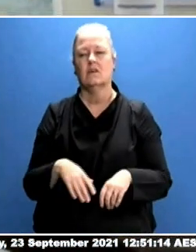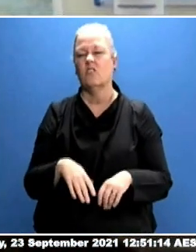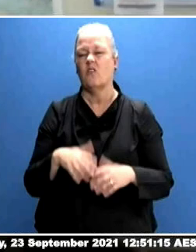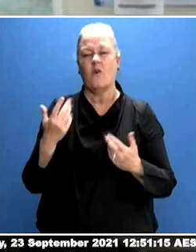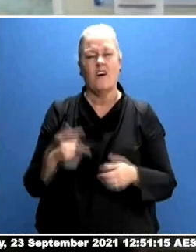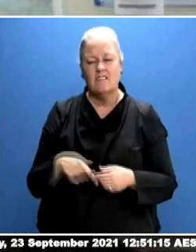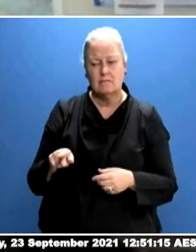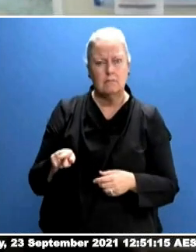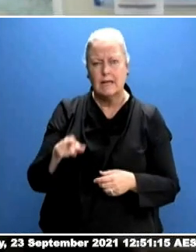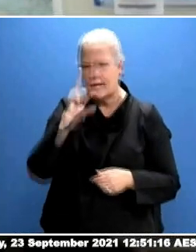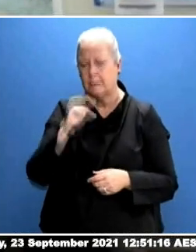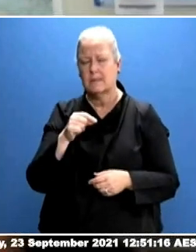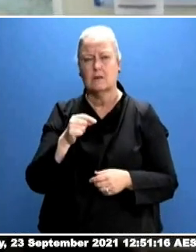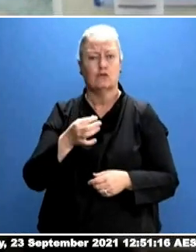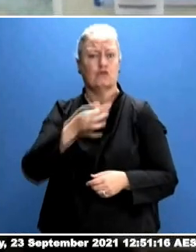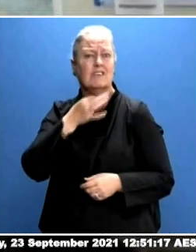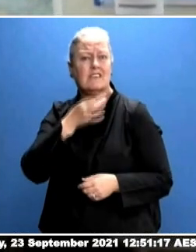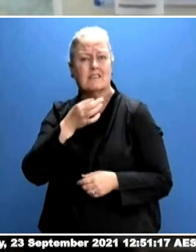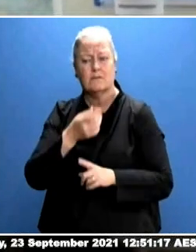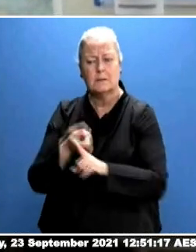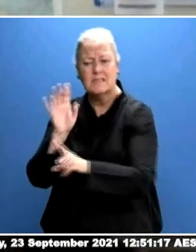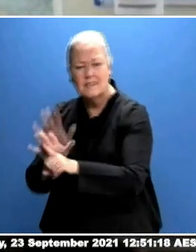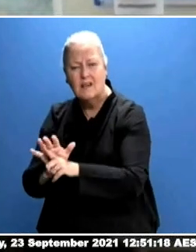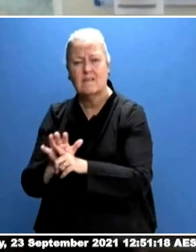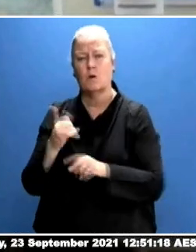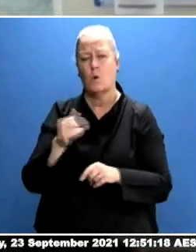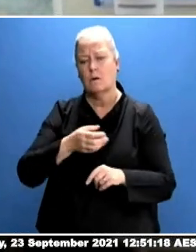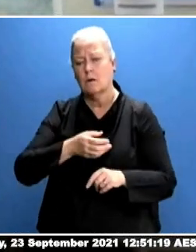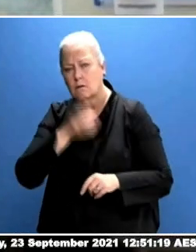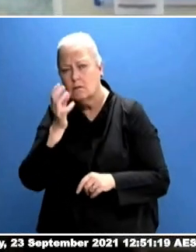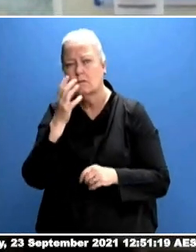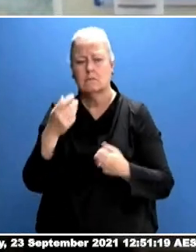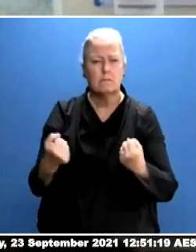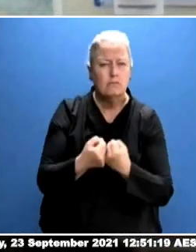at risk of exploitation and substance abuse, generally that is the situation